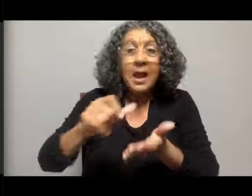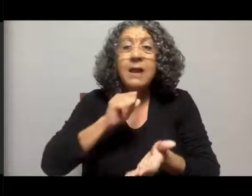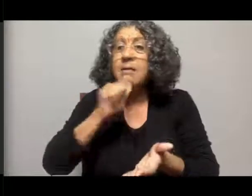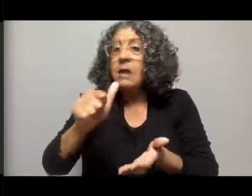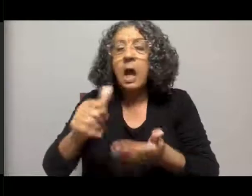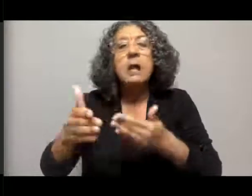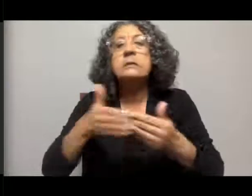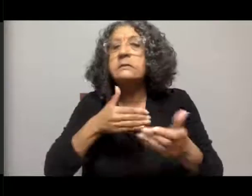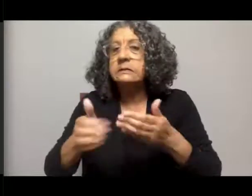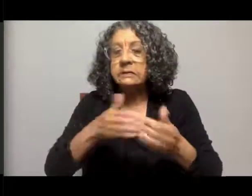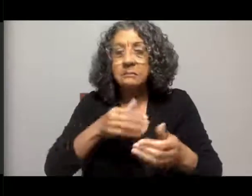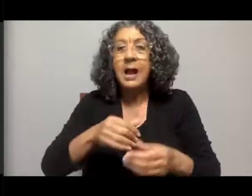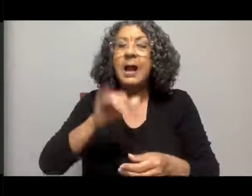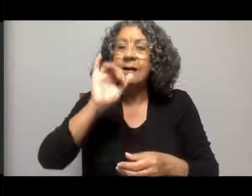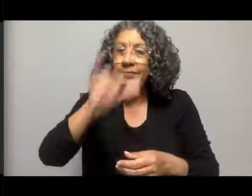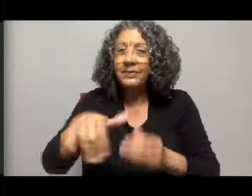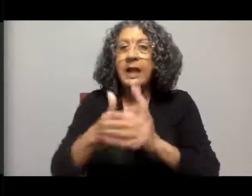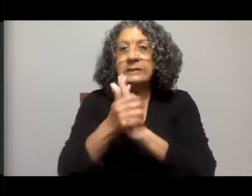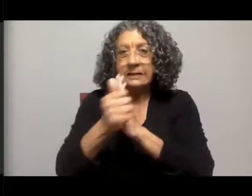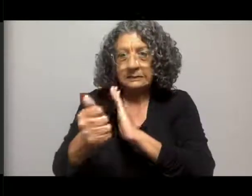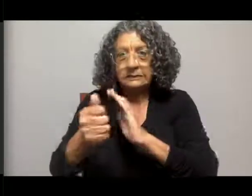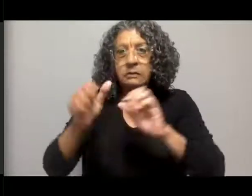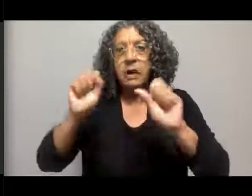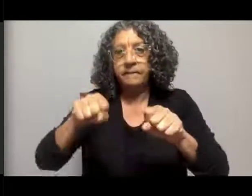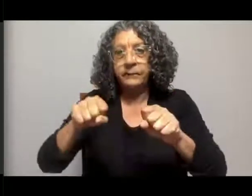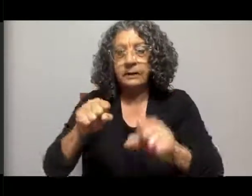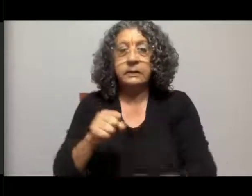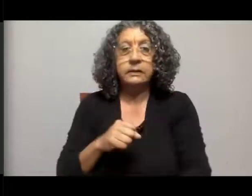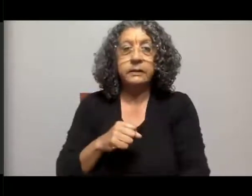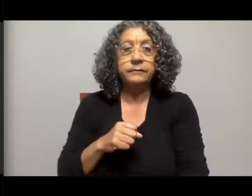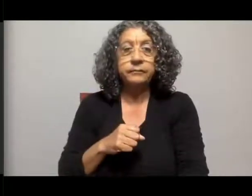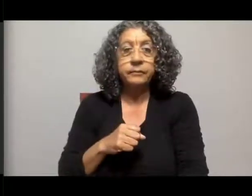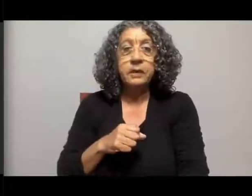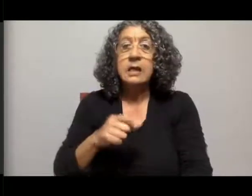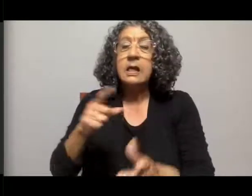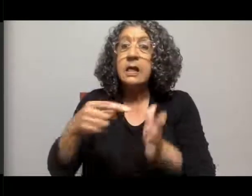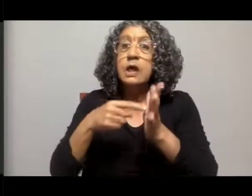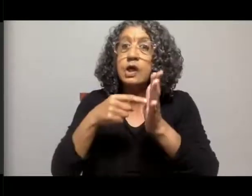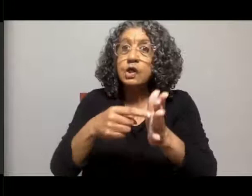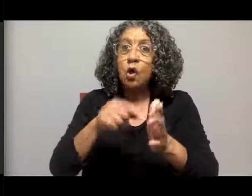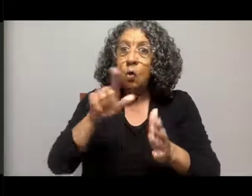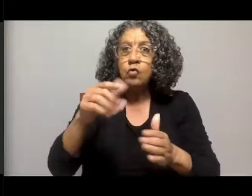it doesn't matter if you're paid or not it's still a skill